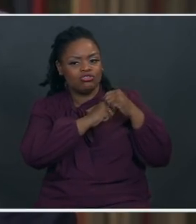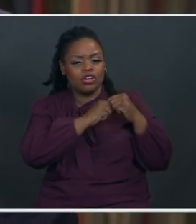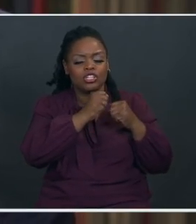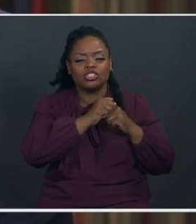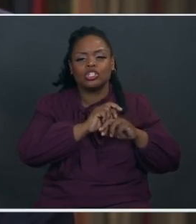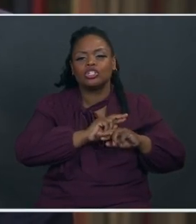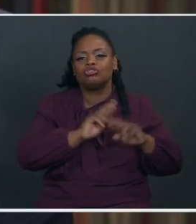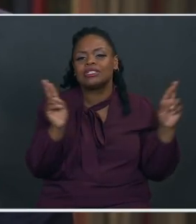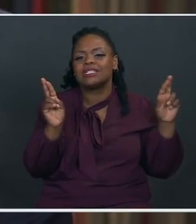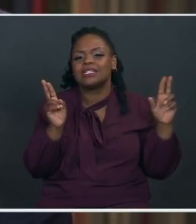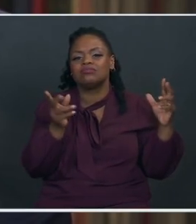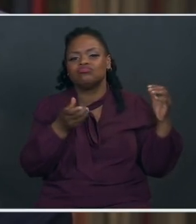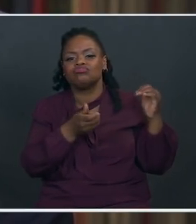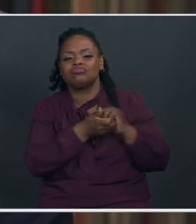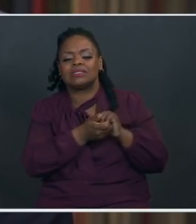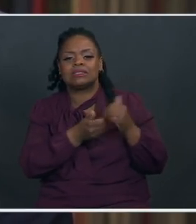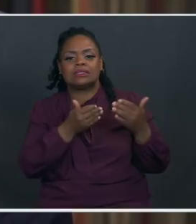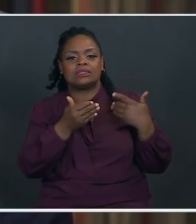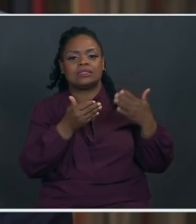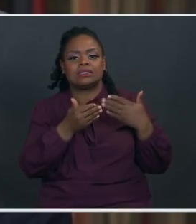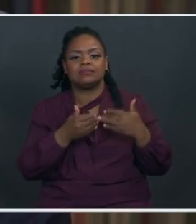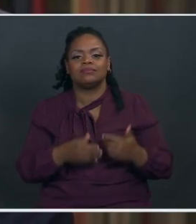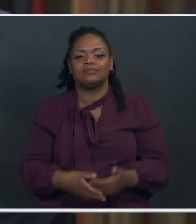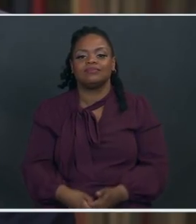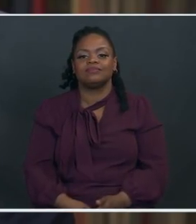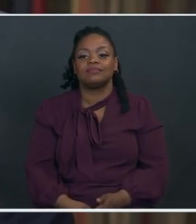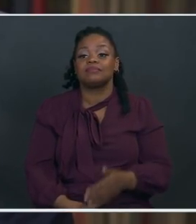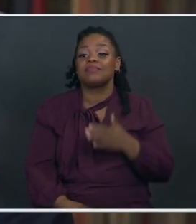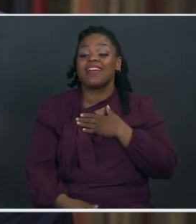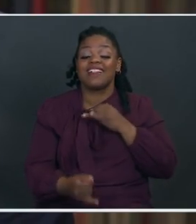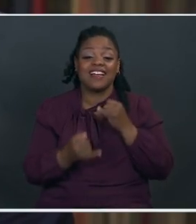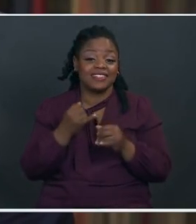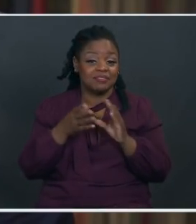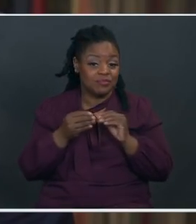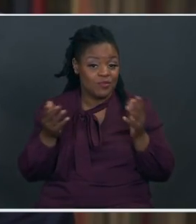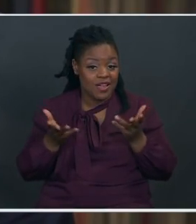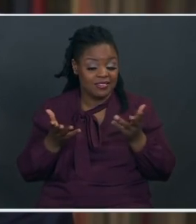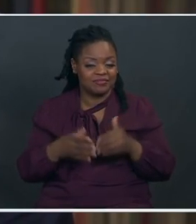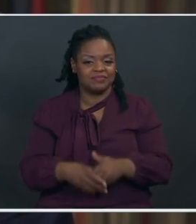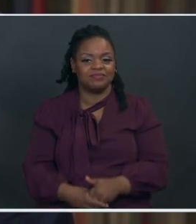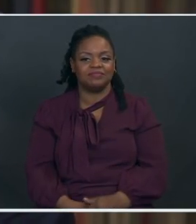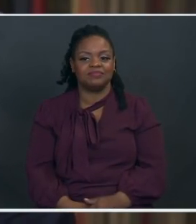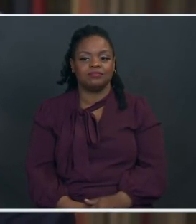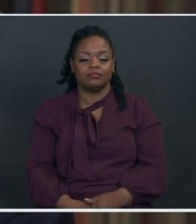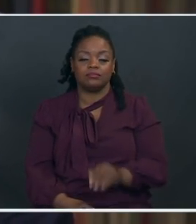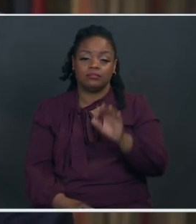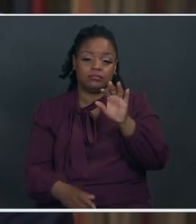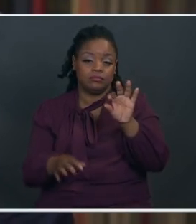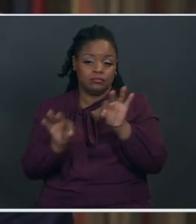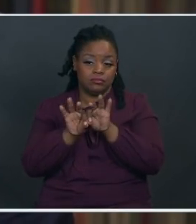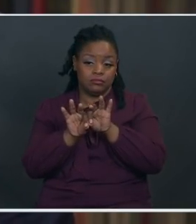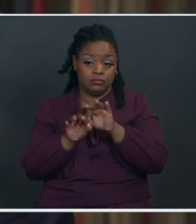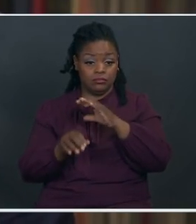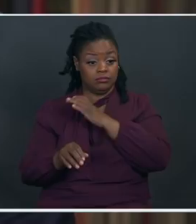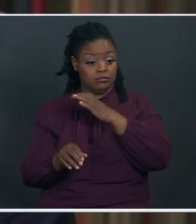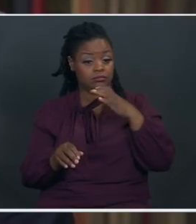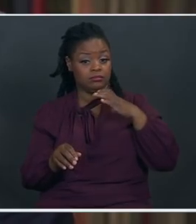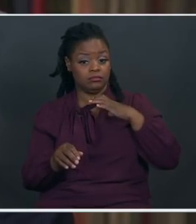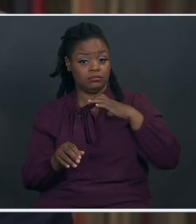But again, I want to close with this, it's critically important that Congress act. The American Rescue Plan is an important